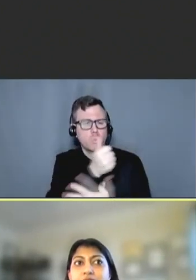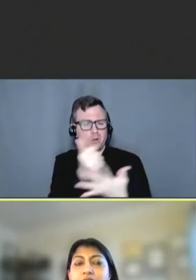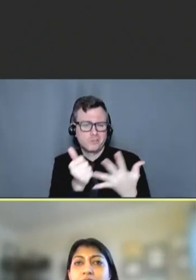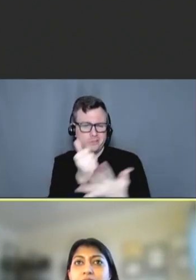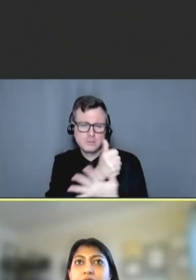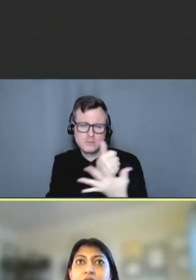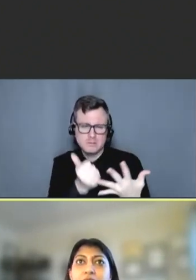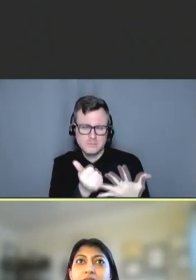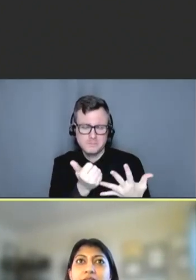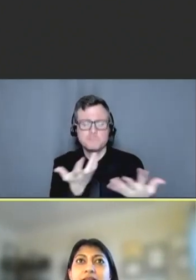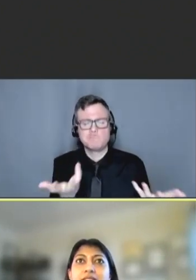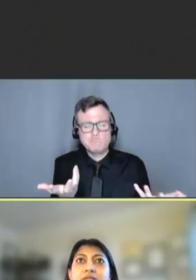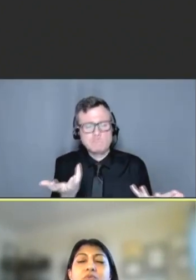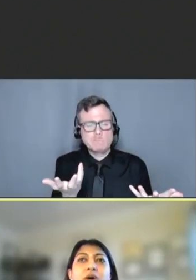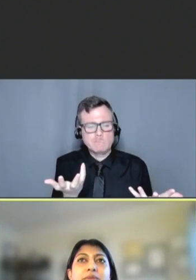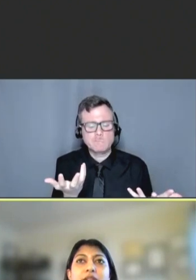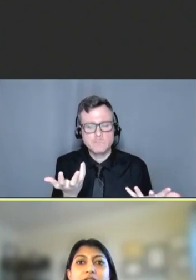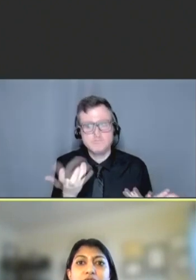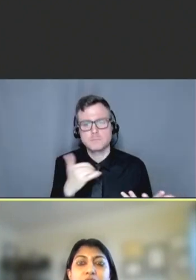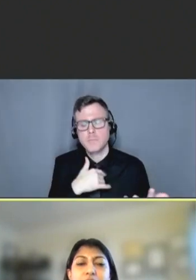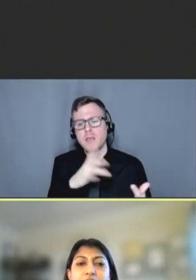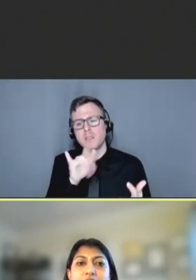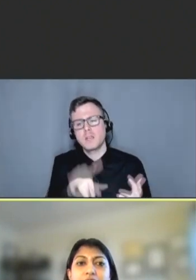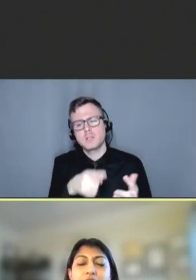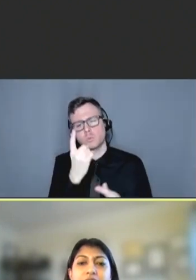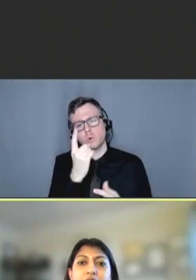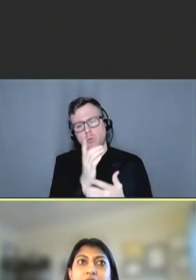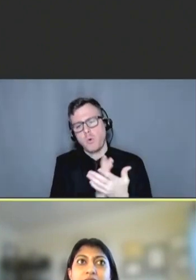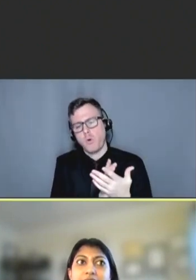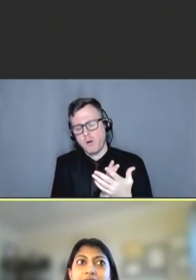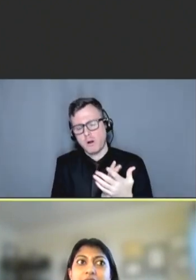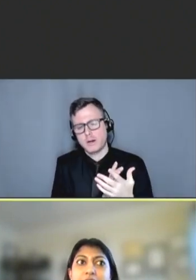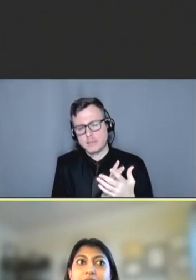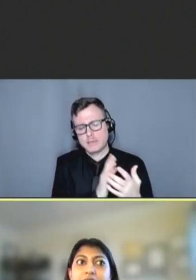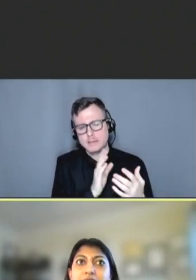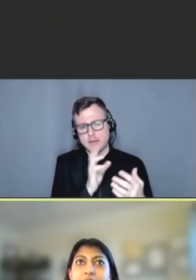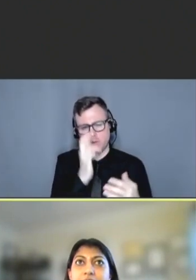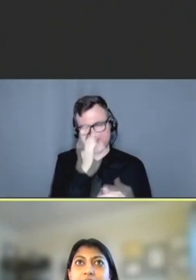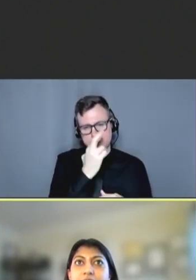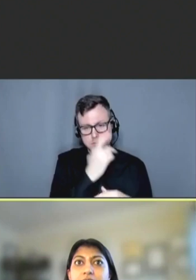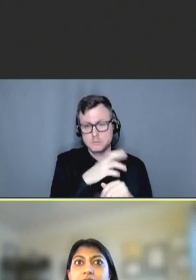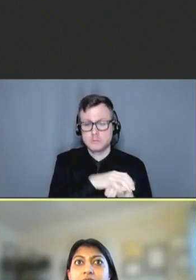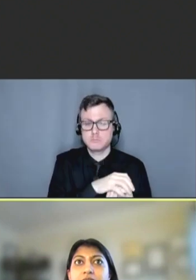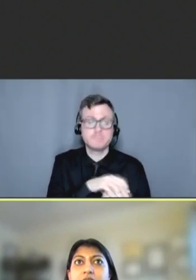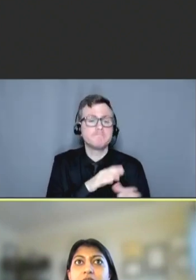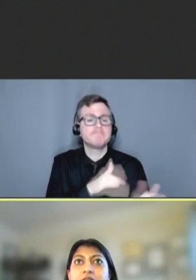So, that's one part of the story. If you can go to the next slide, please.